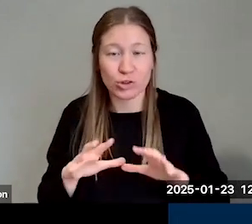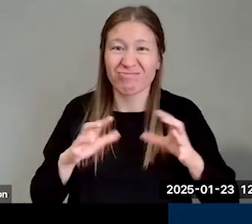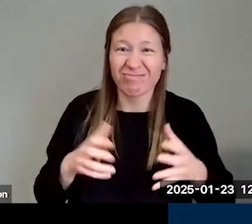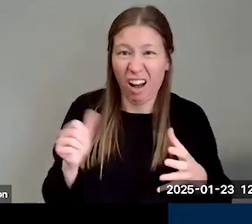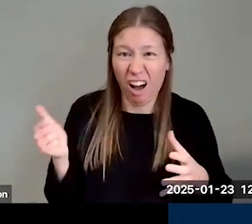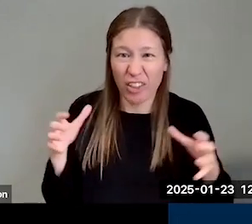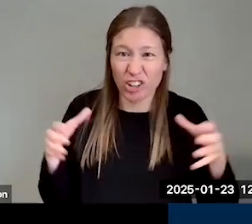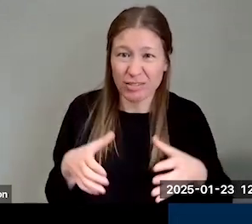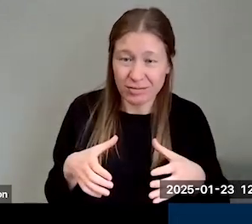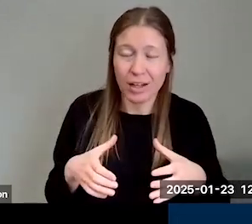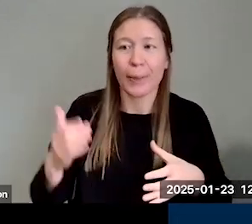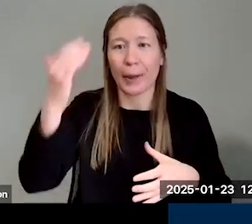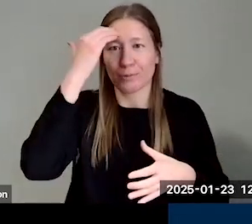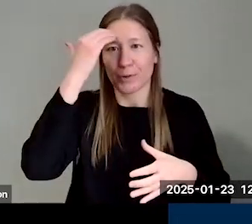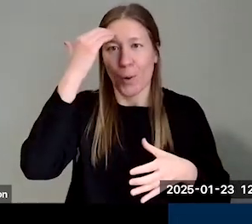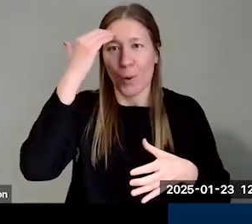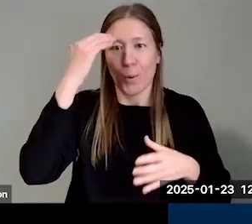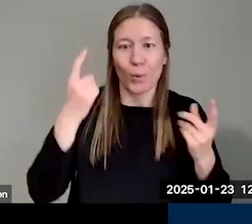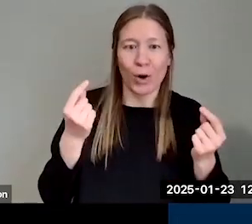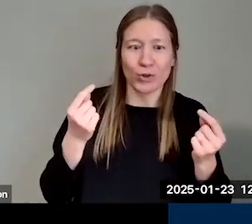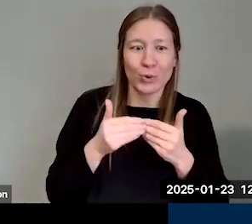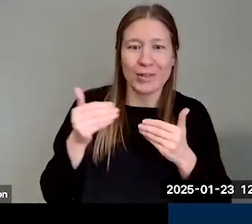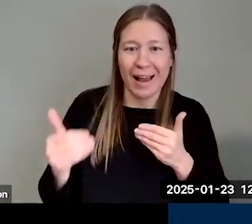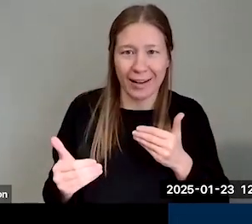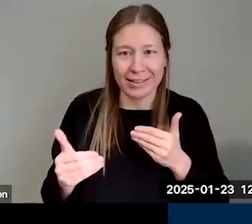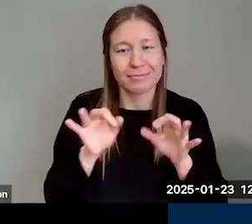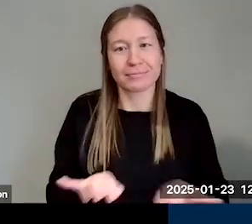know what to do as well as what constitutes that disclosure.